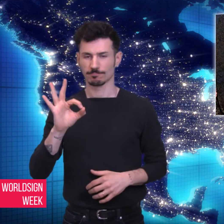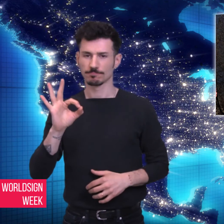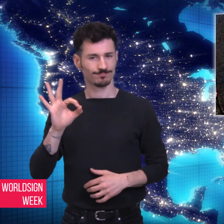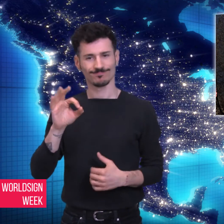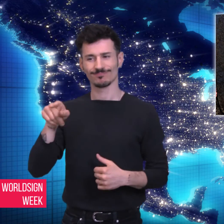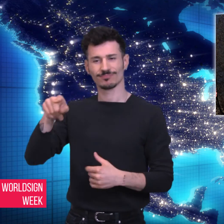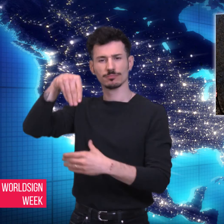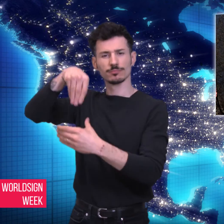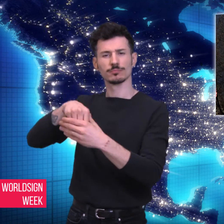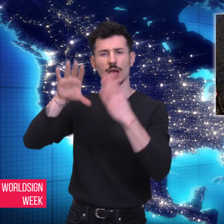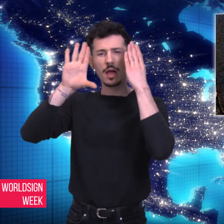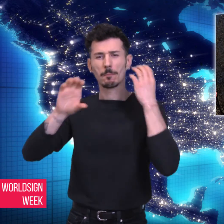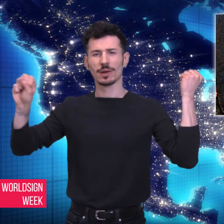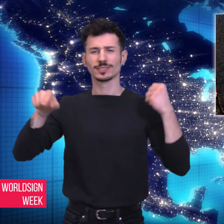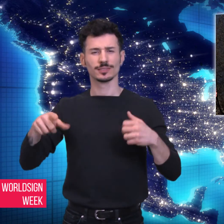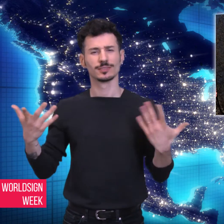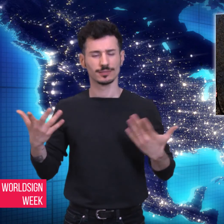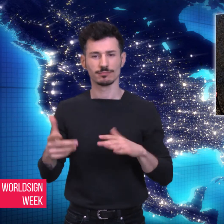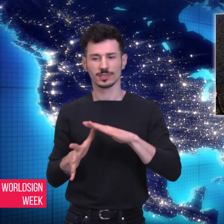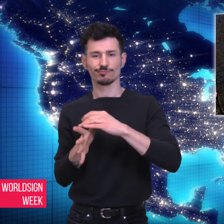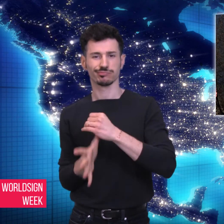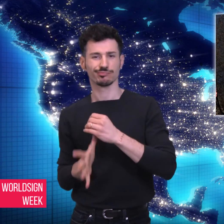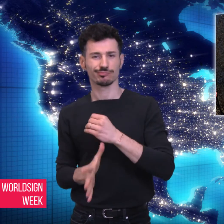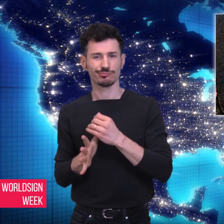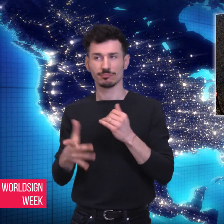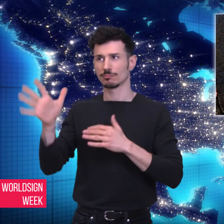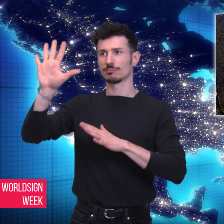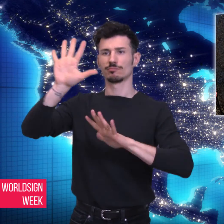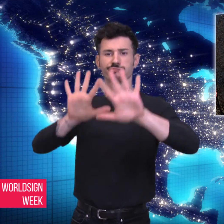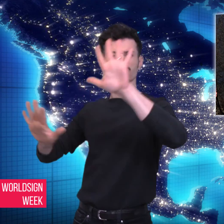privileges staying in the embassy. He would smear poop